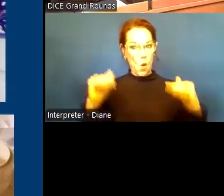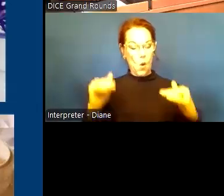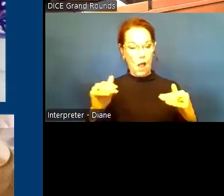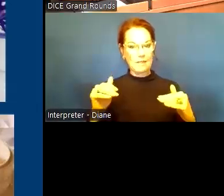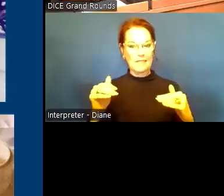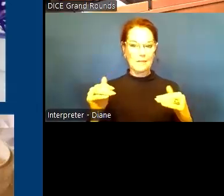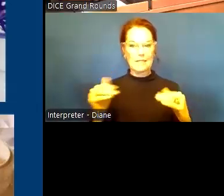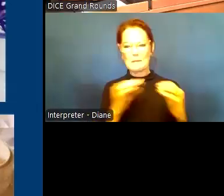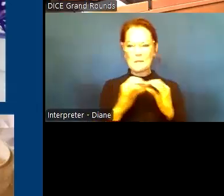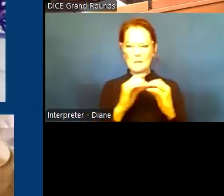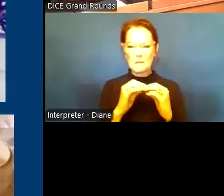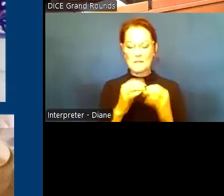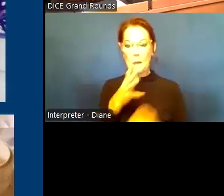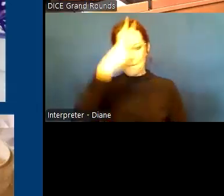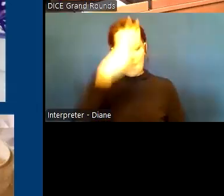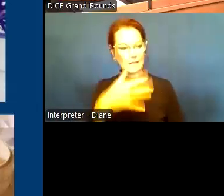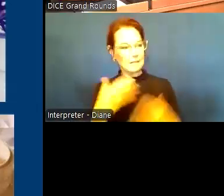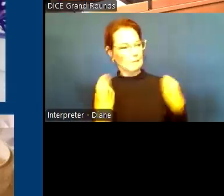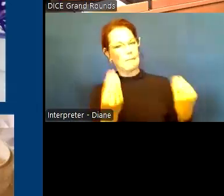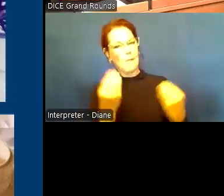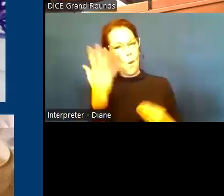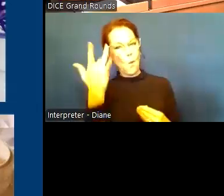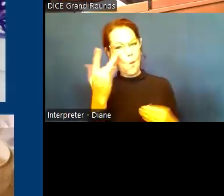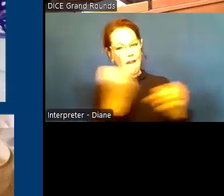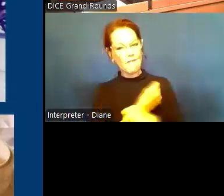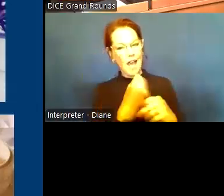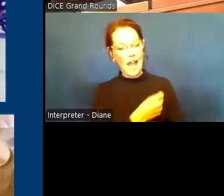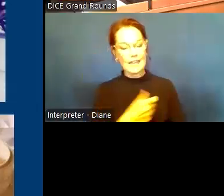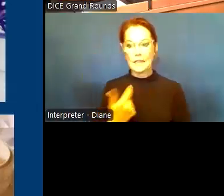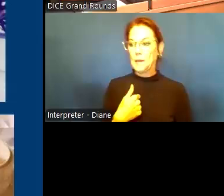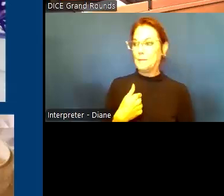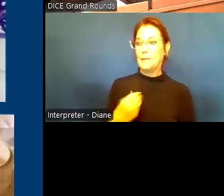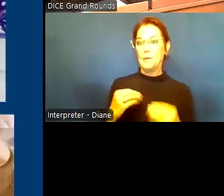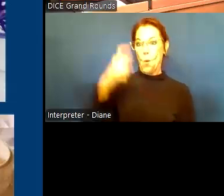be like why are you guys fighting me as the older sibling and being wiser would say it's because